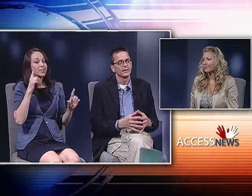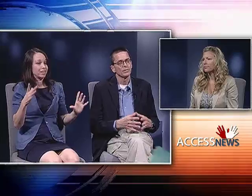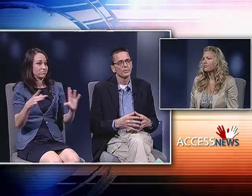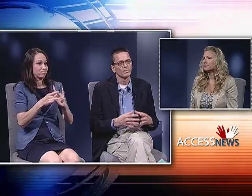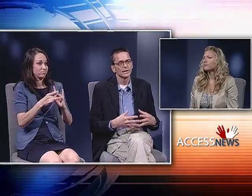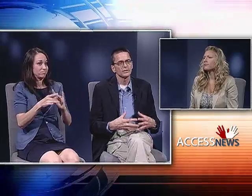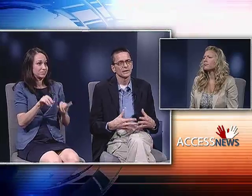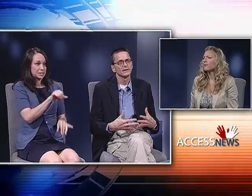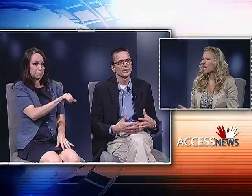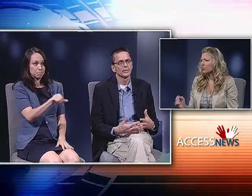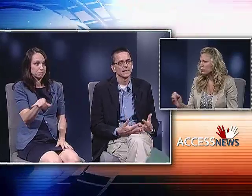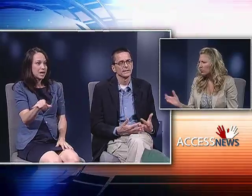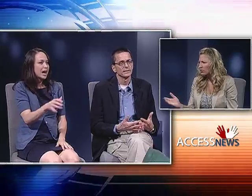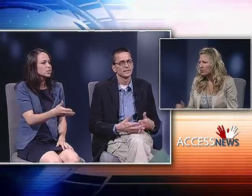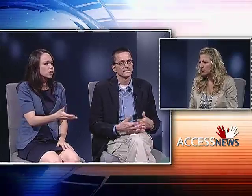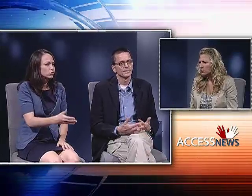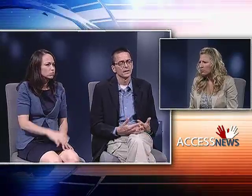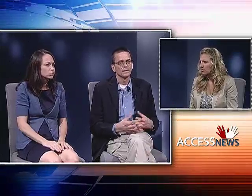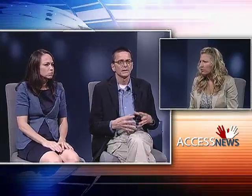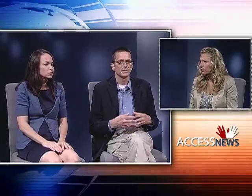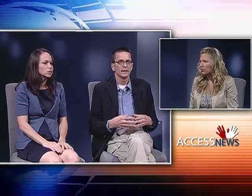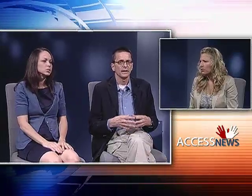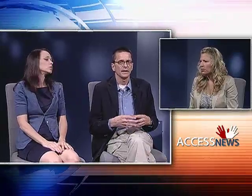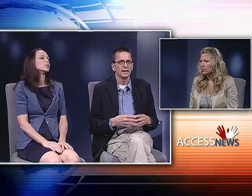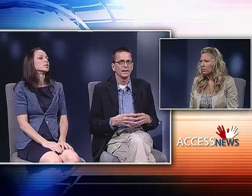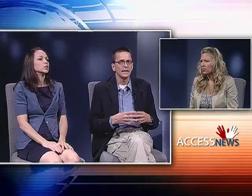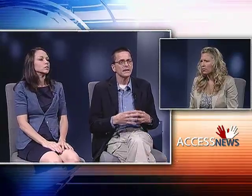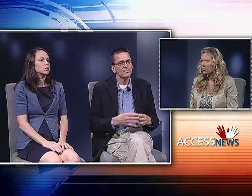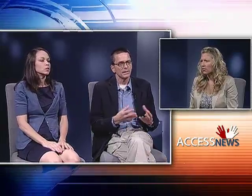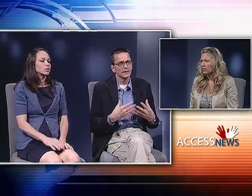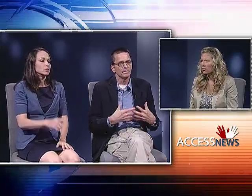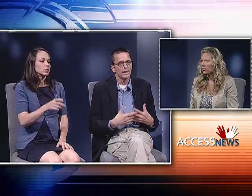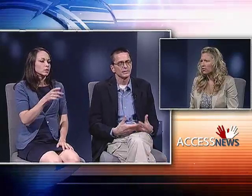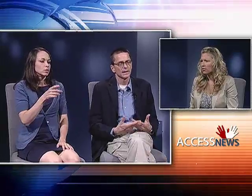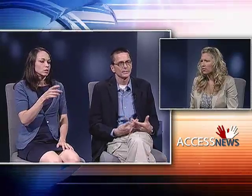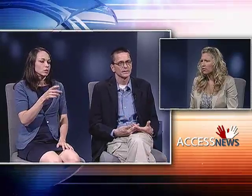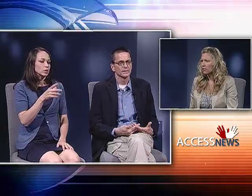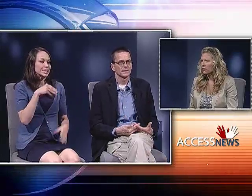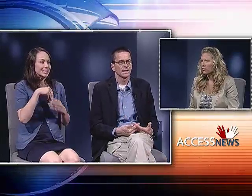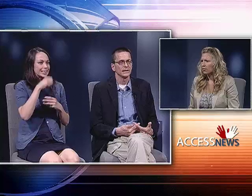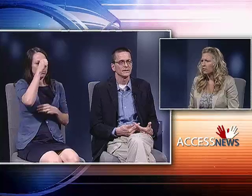That what we're really trying to create-- How so? Well, in male dominant societies,